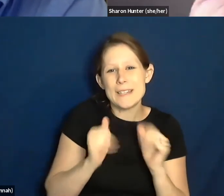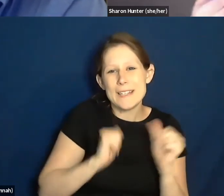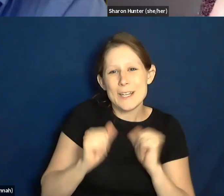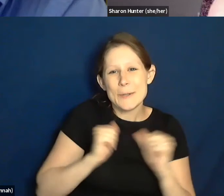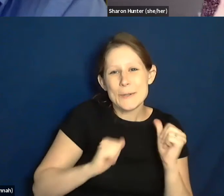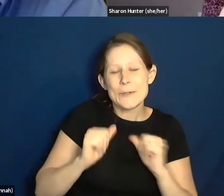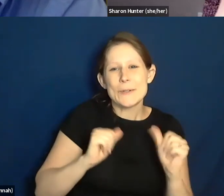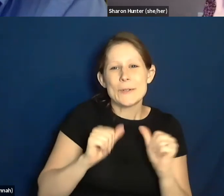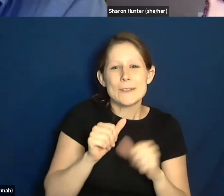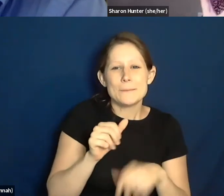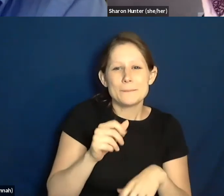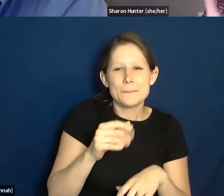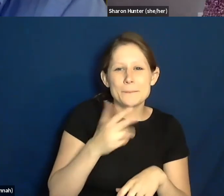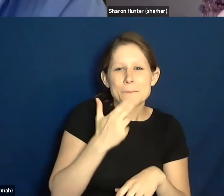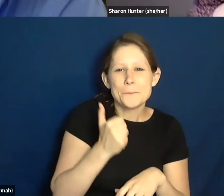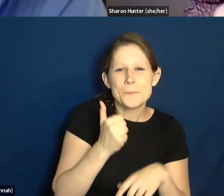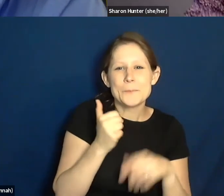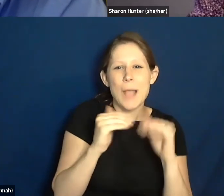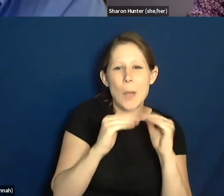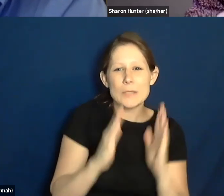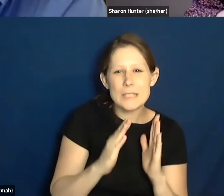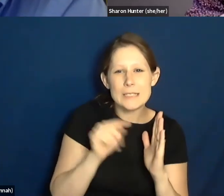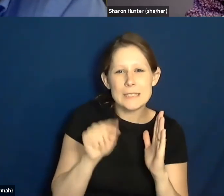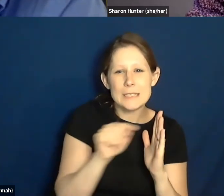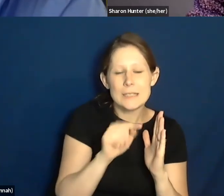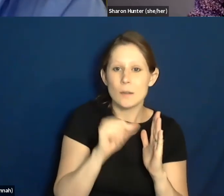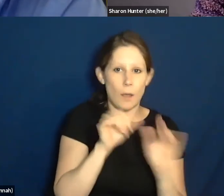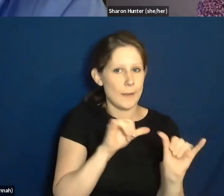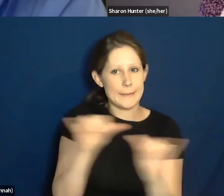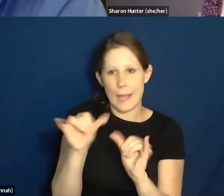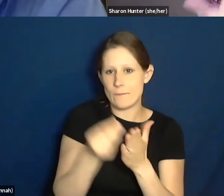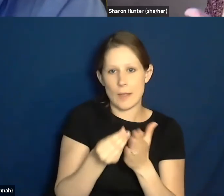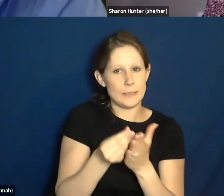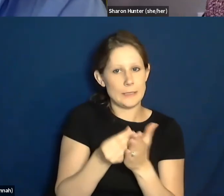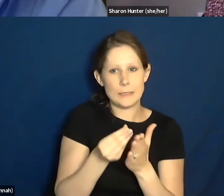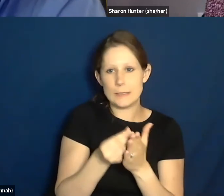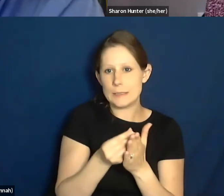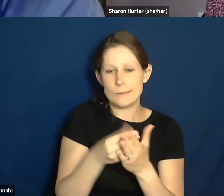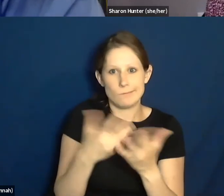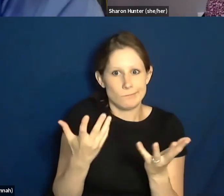that may not have the same kind of funding or, what do they need to do, to